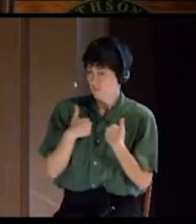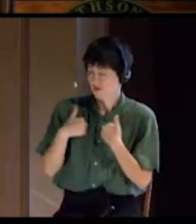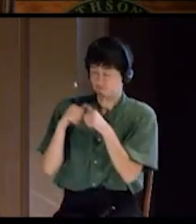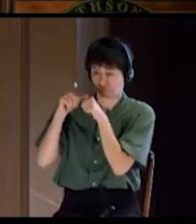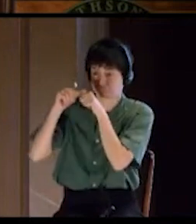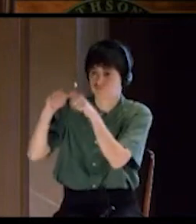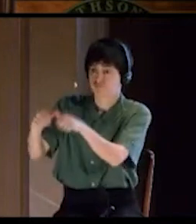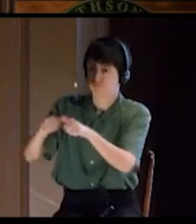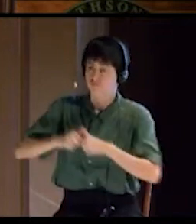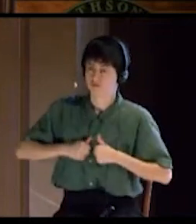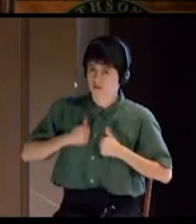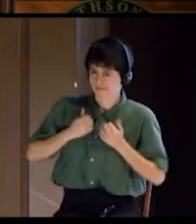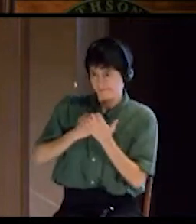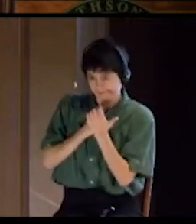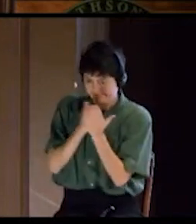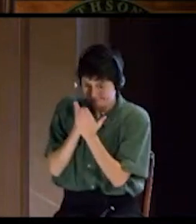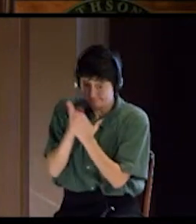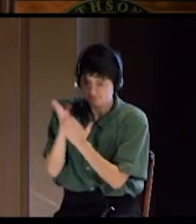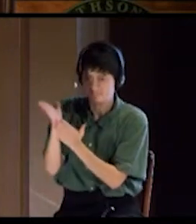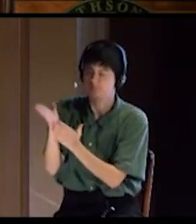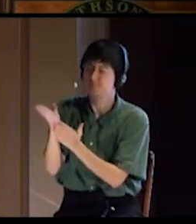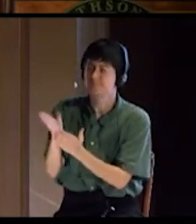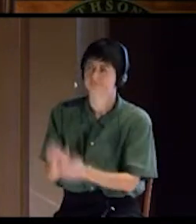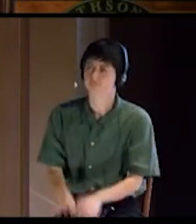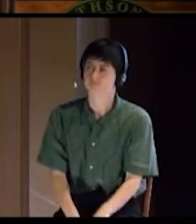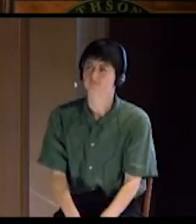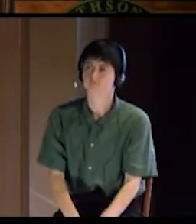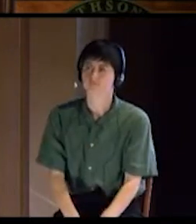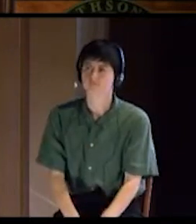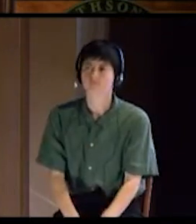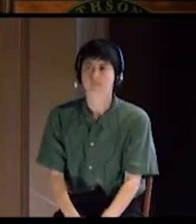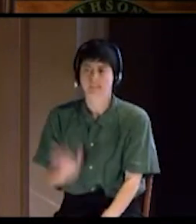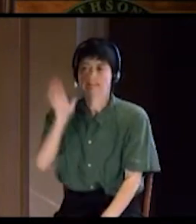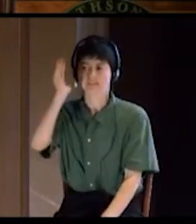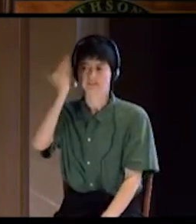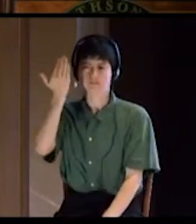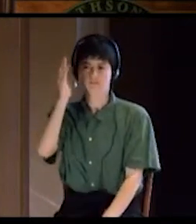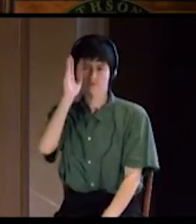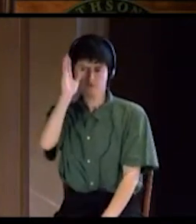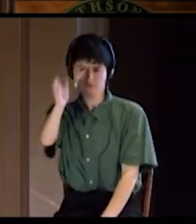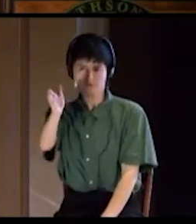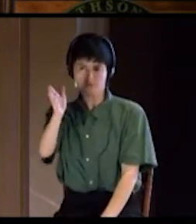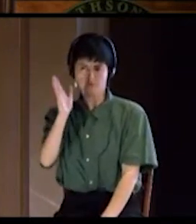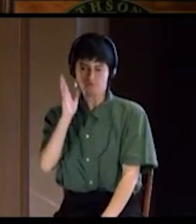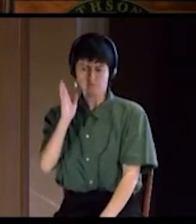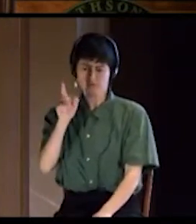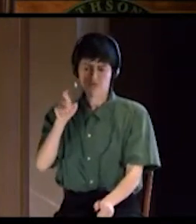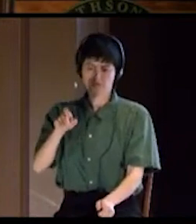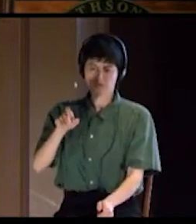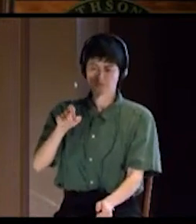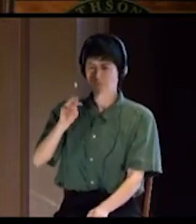And so they'll likely have to use morphological change to adapt to future climate change, especially with the human impacts